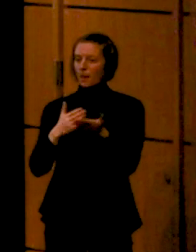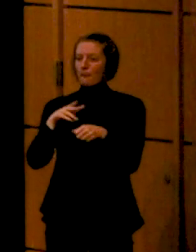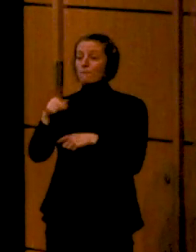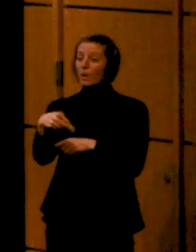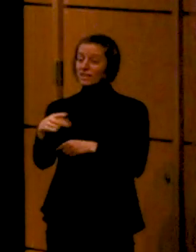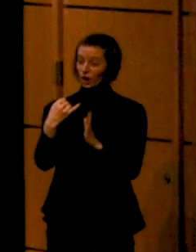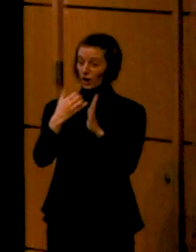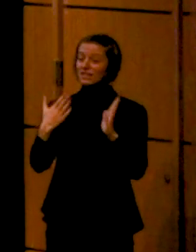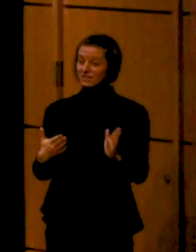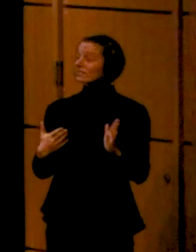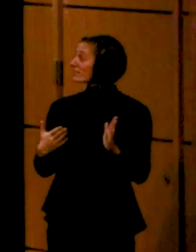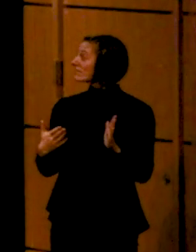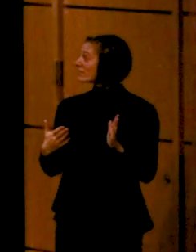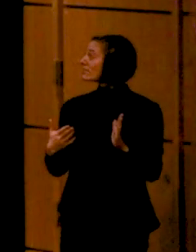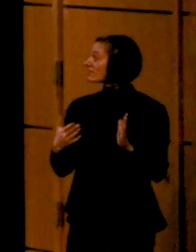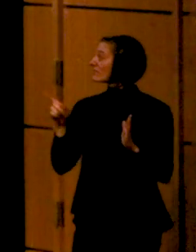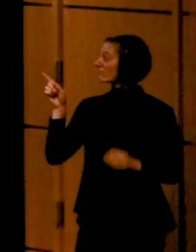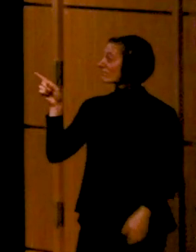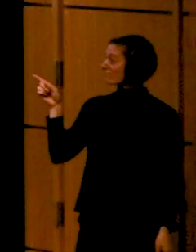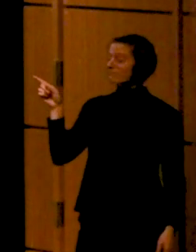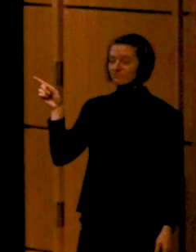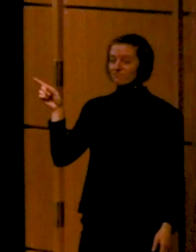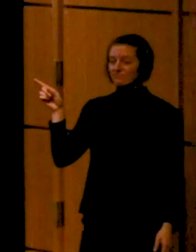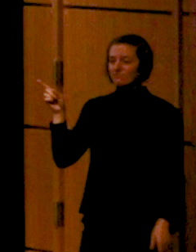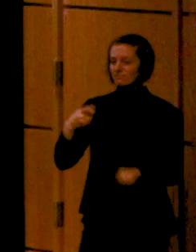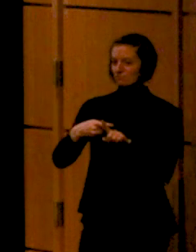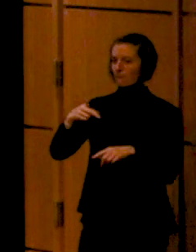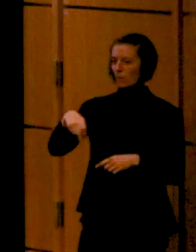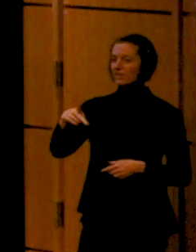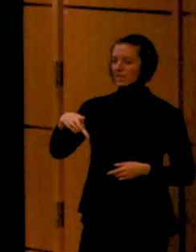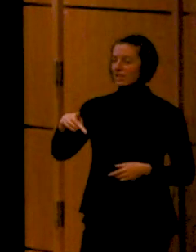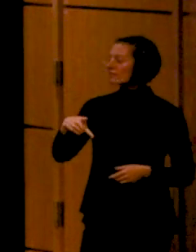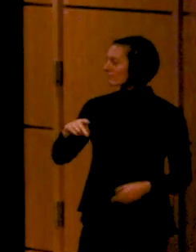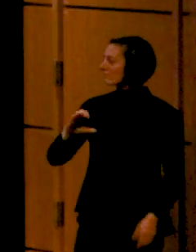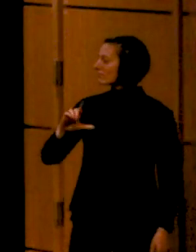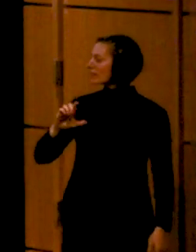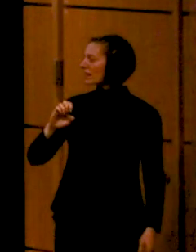This is Cleveland Rockwell. Rockwell was a lovely artists but also a surveyor.